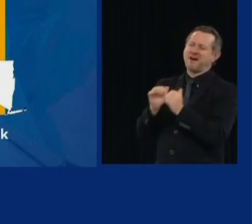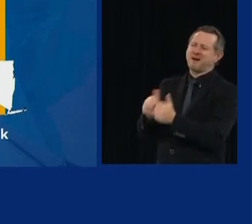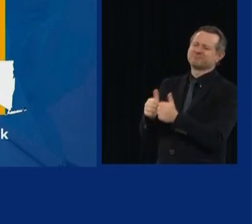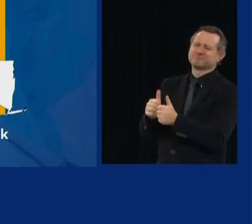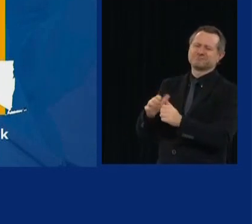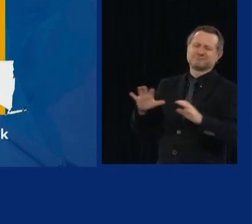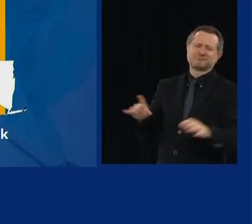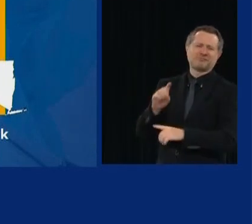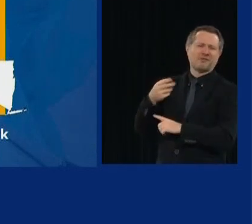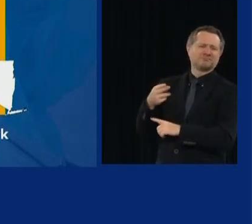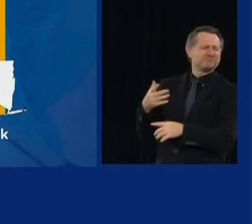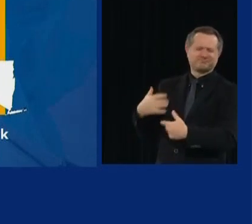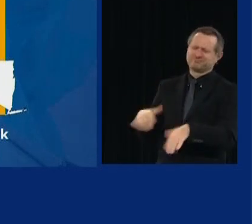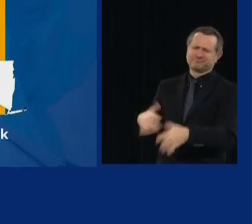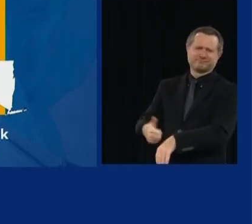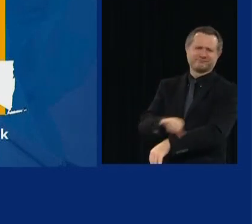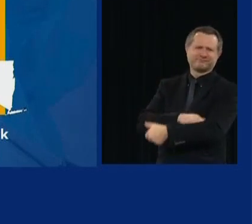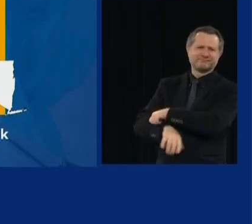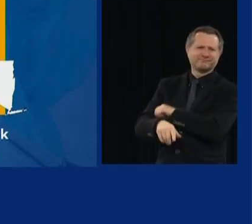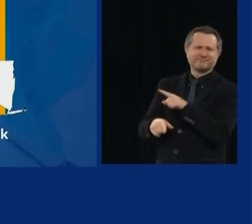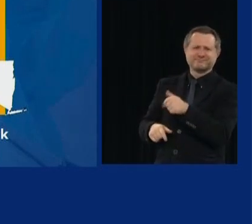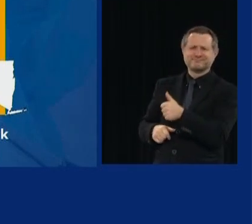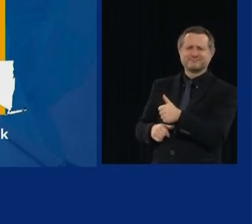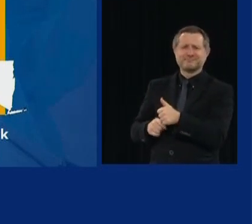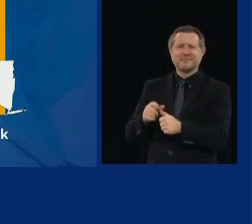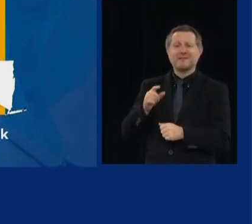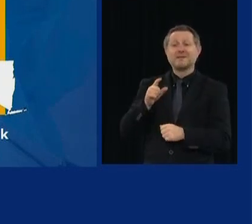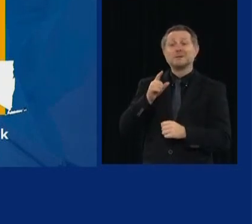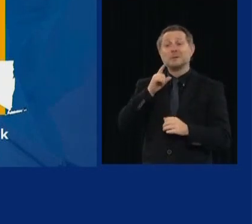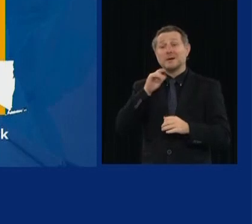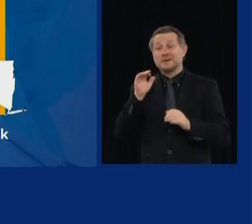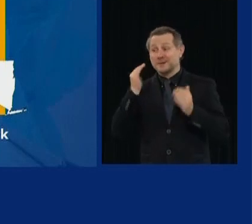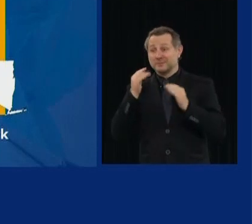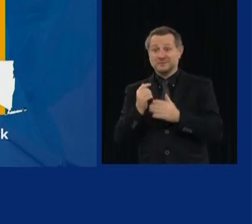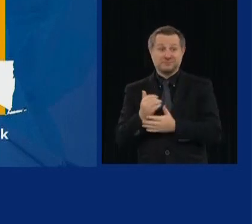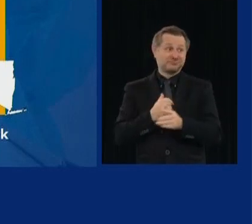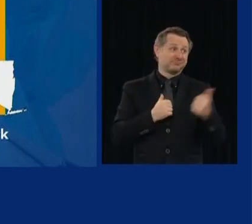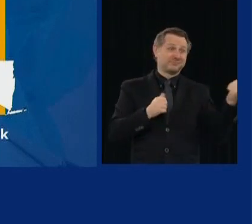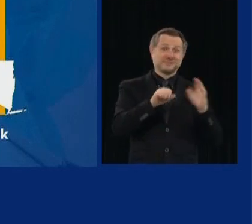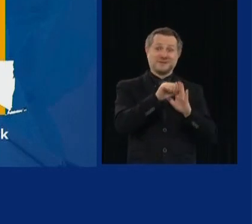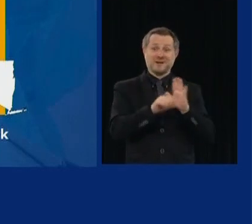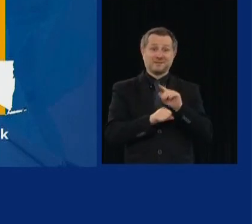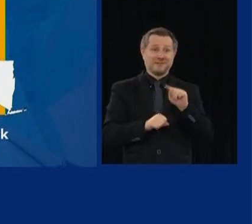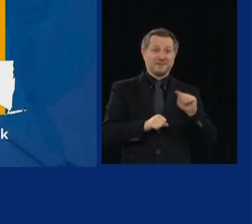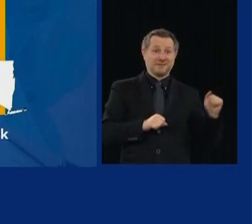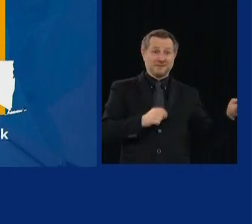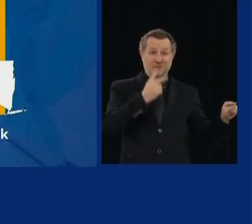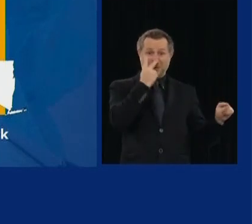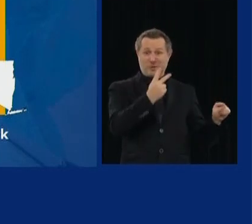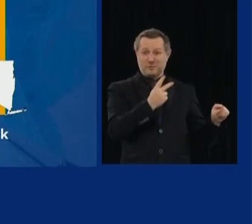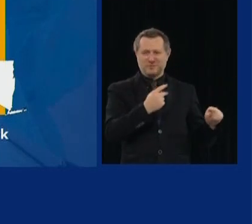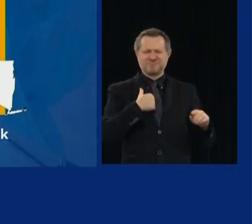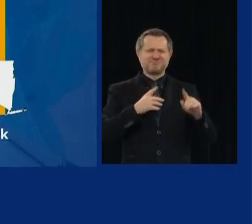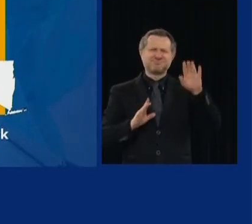AVERAGE SO THANK YOU FOR THE DEPARTMENT OF HEALTH TEAM AND EVERYBODY WHO HAS BEEN WORKING SO HARD TO DO THAT.